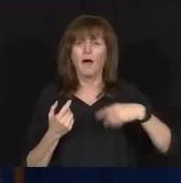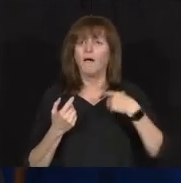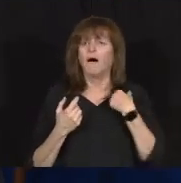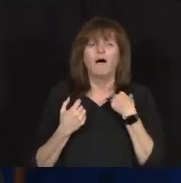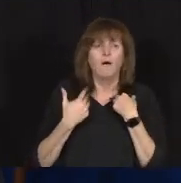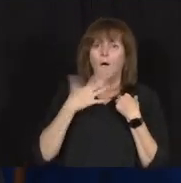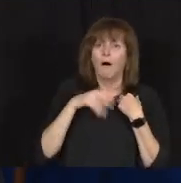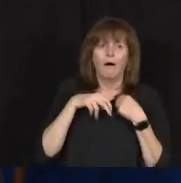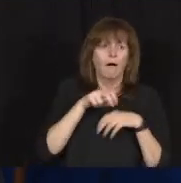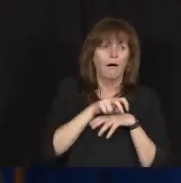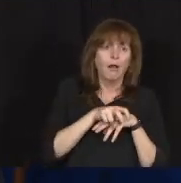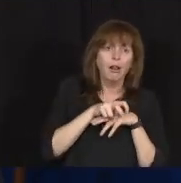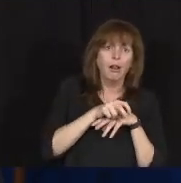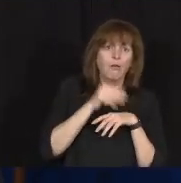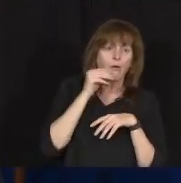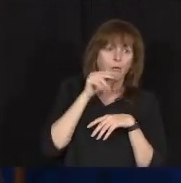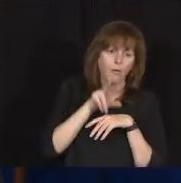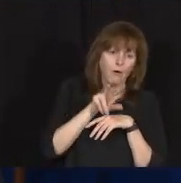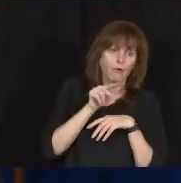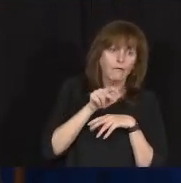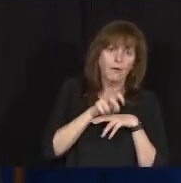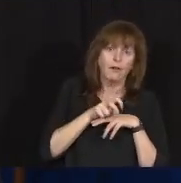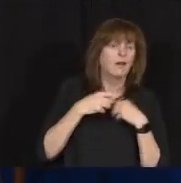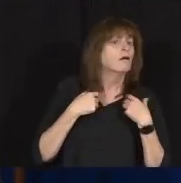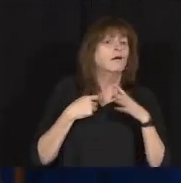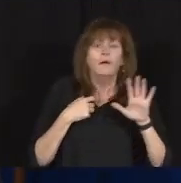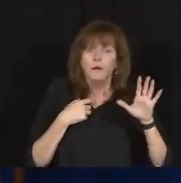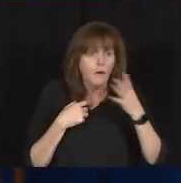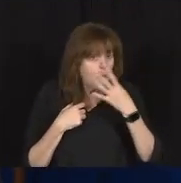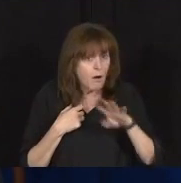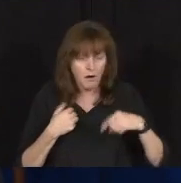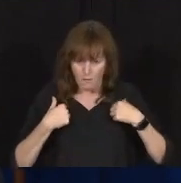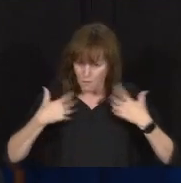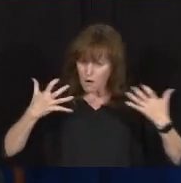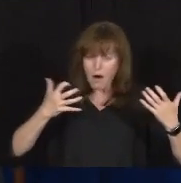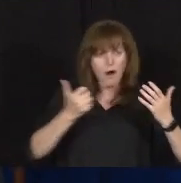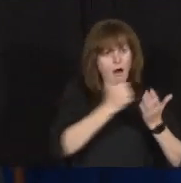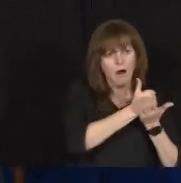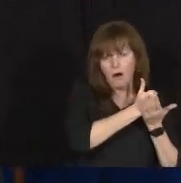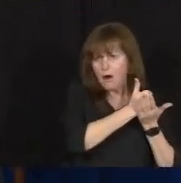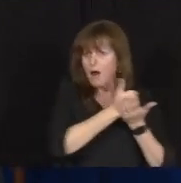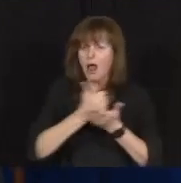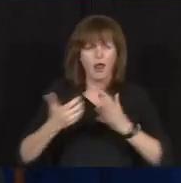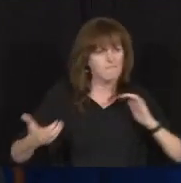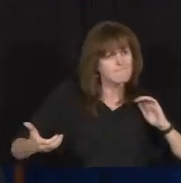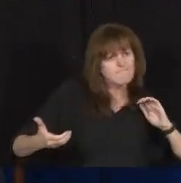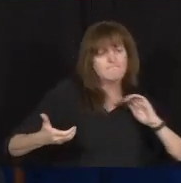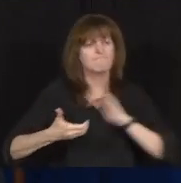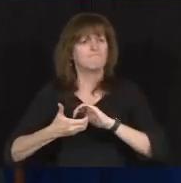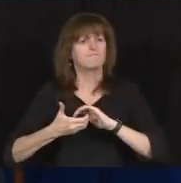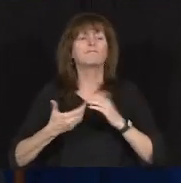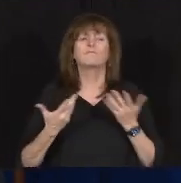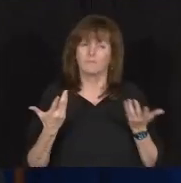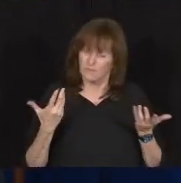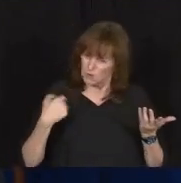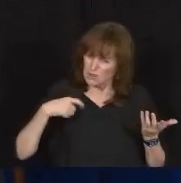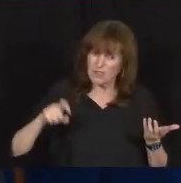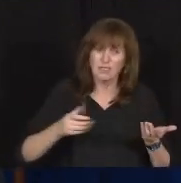out there and make a difference. A nd we need them. A nd my message today for those